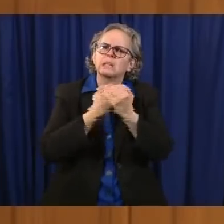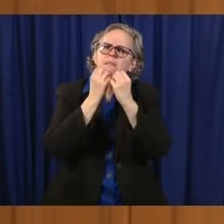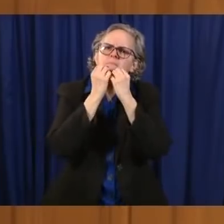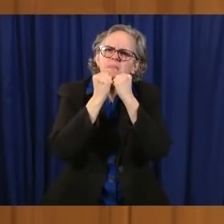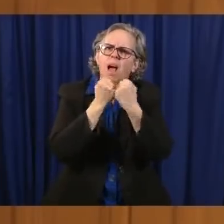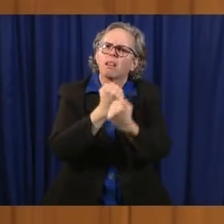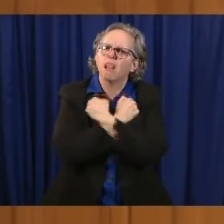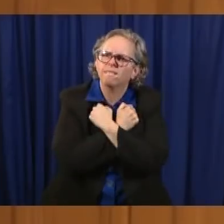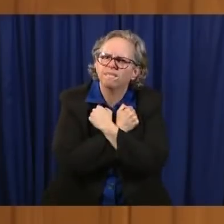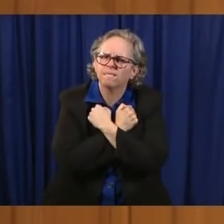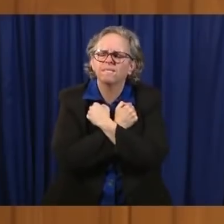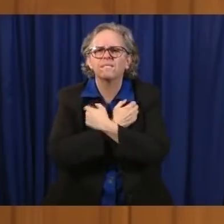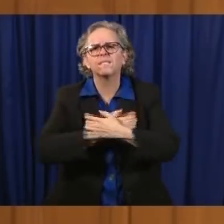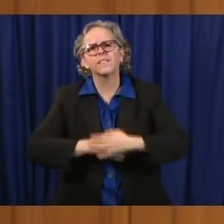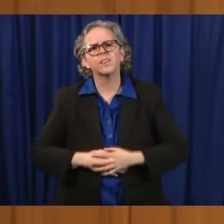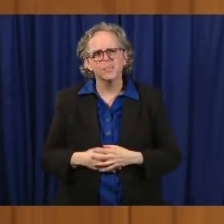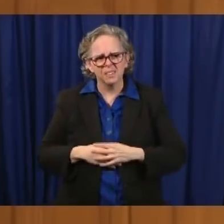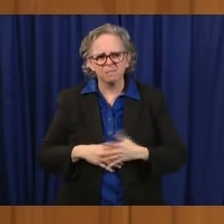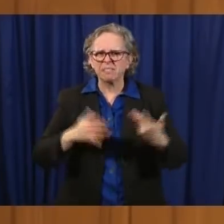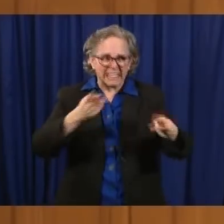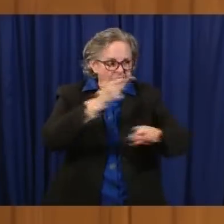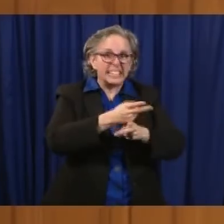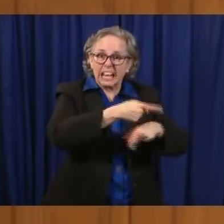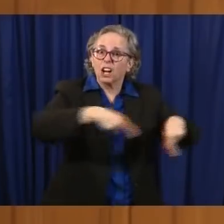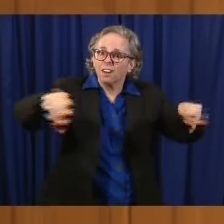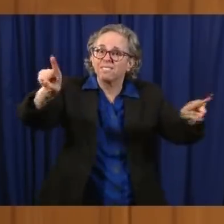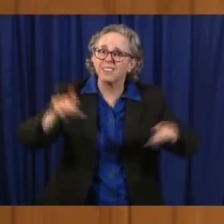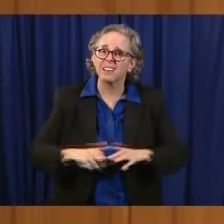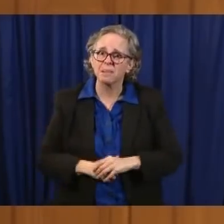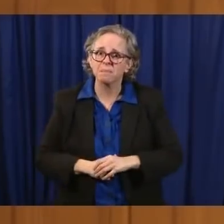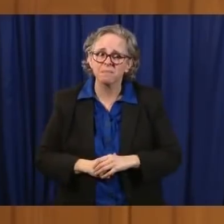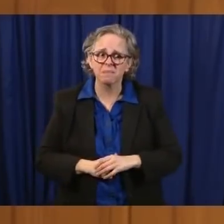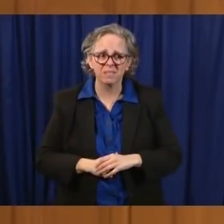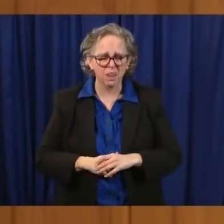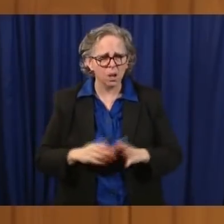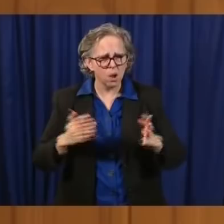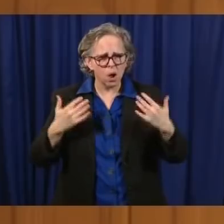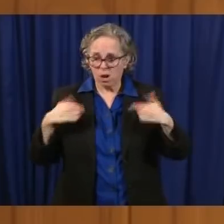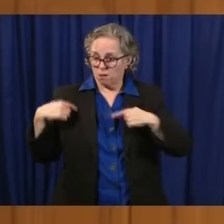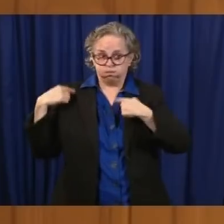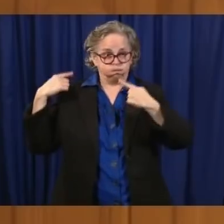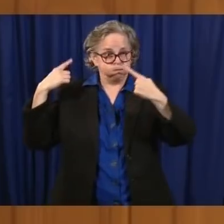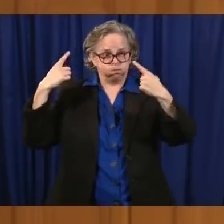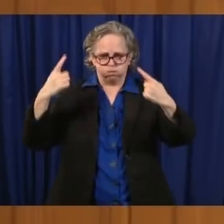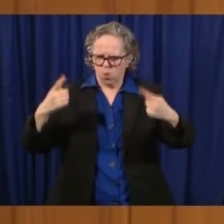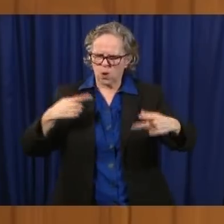HEROES, TIRELESSLY DAY AND NIGHT ON BEHALF OF THE PEOPLE WE LOVE, WE WANT TO DO